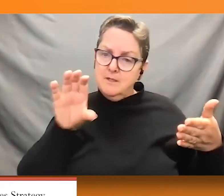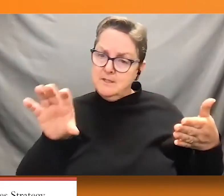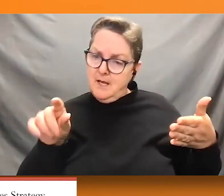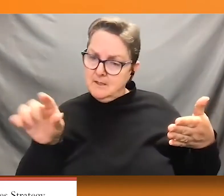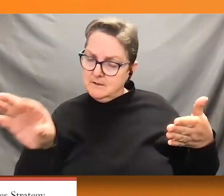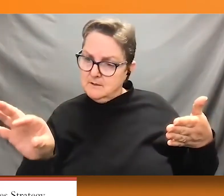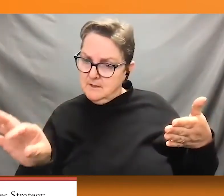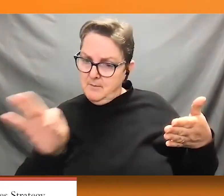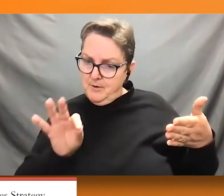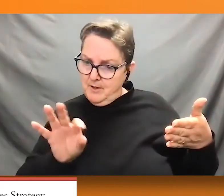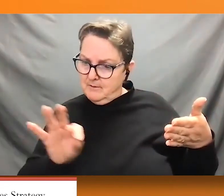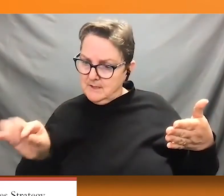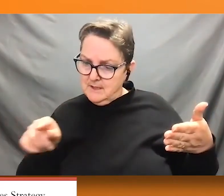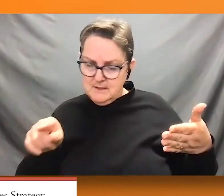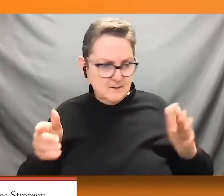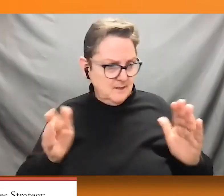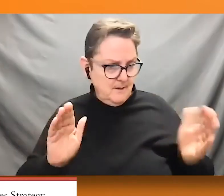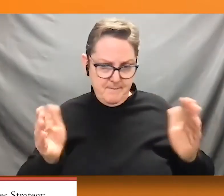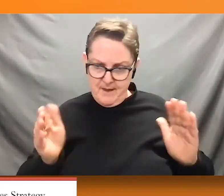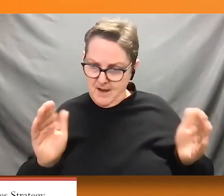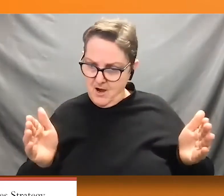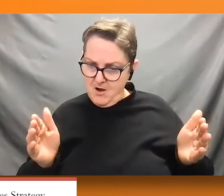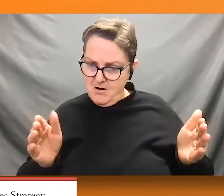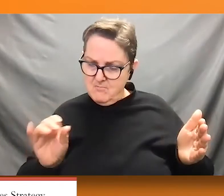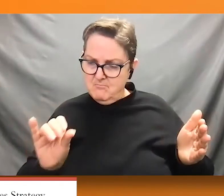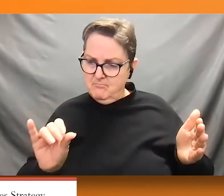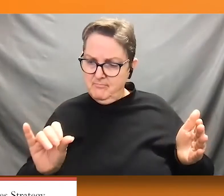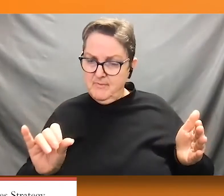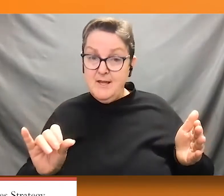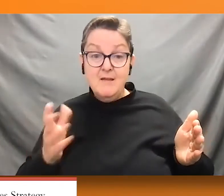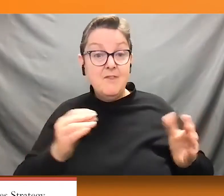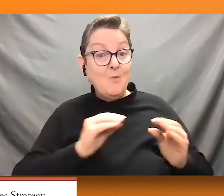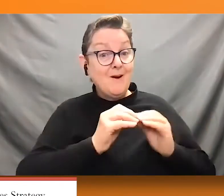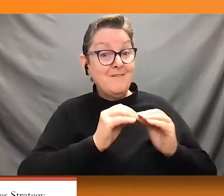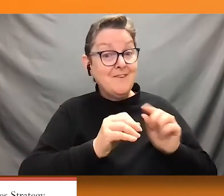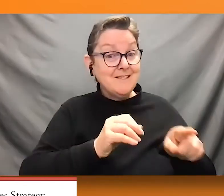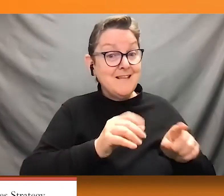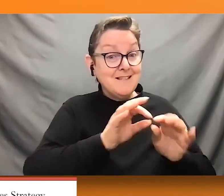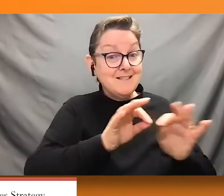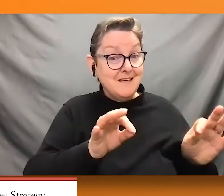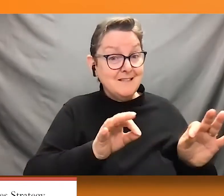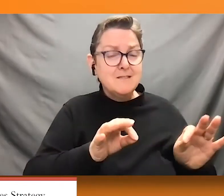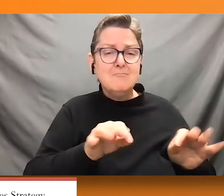And if they feel like they want to fix their sentences based on what they read, they can. So, they have that option.